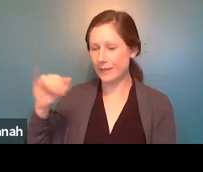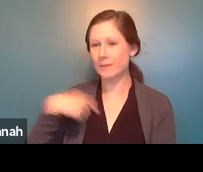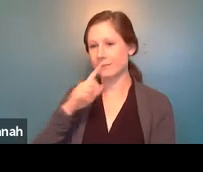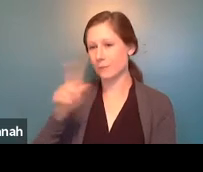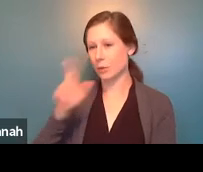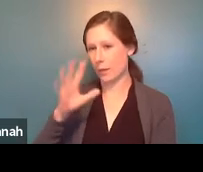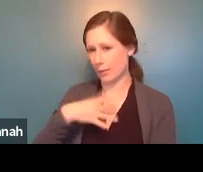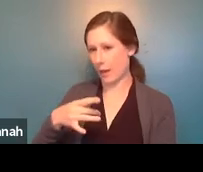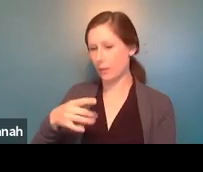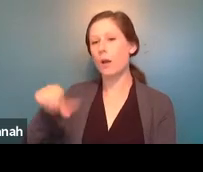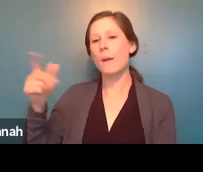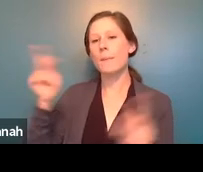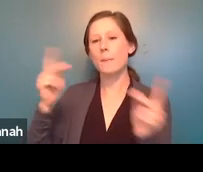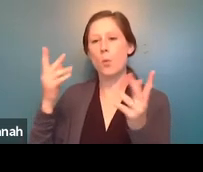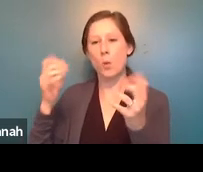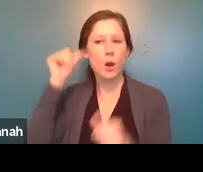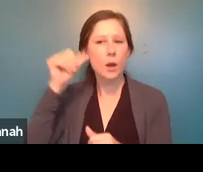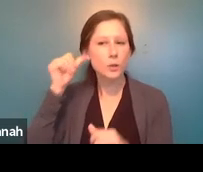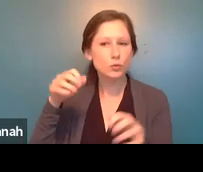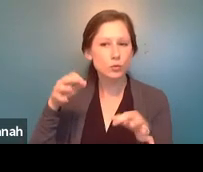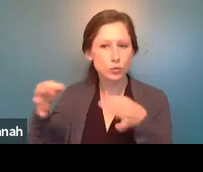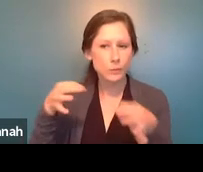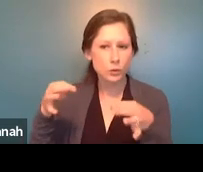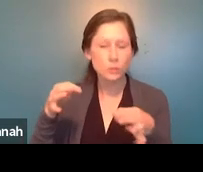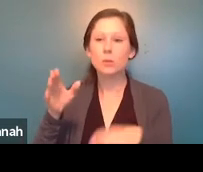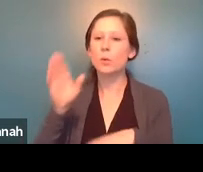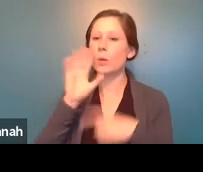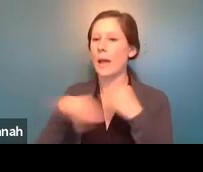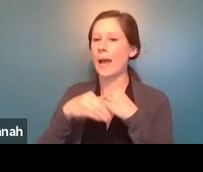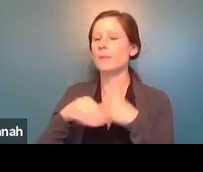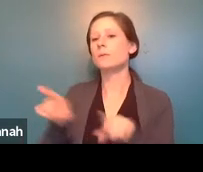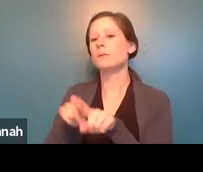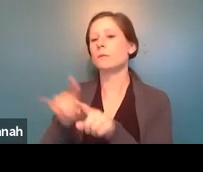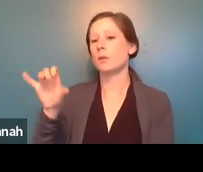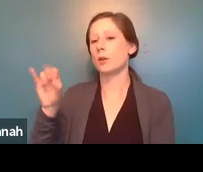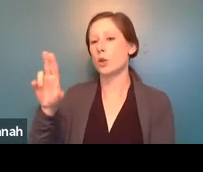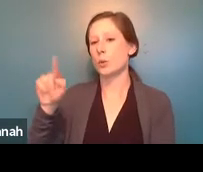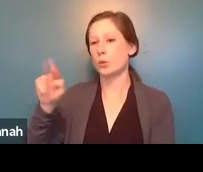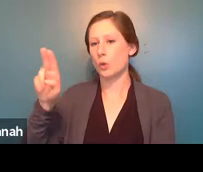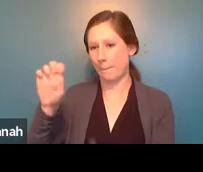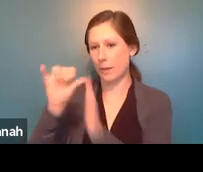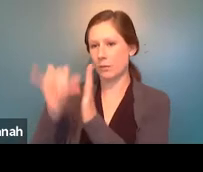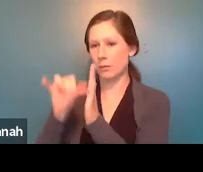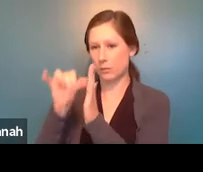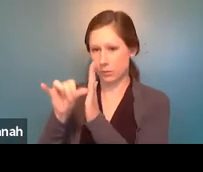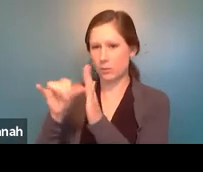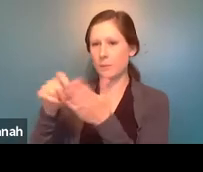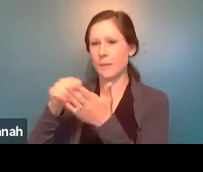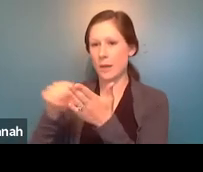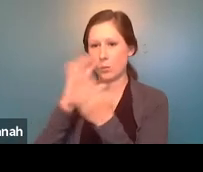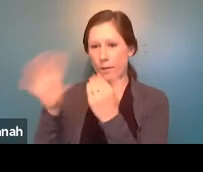description. I can put that out there. Actually, we'll put them all on our YouTube page also for MindsEye. So you can subscribe to our YouTube